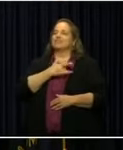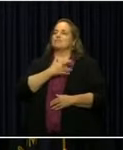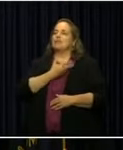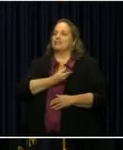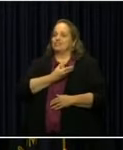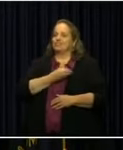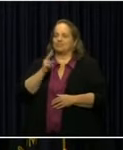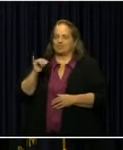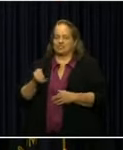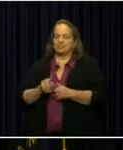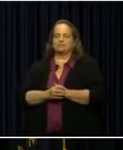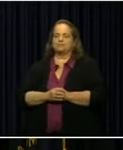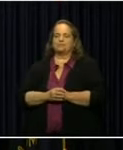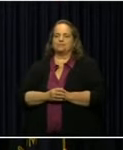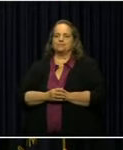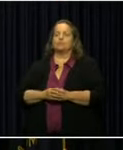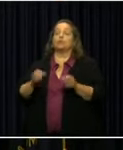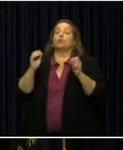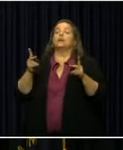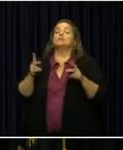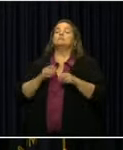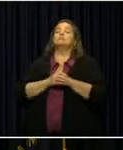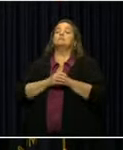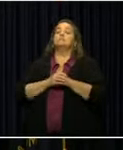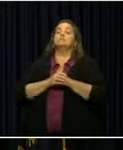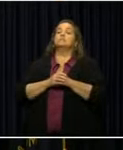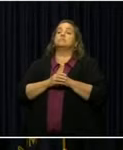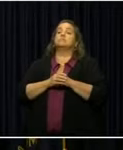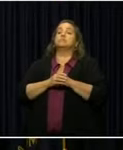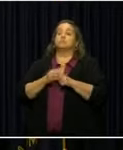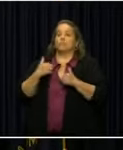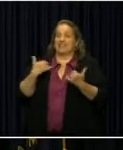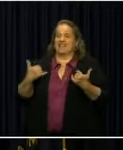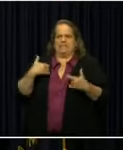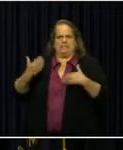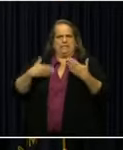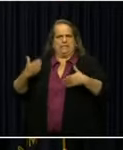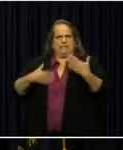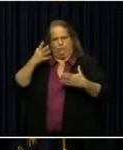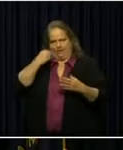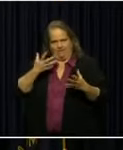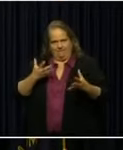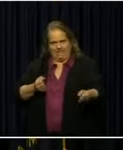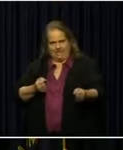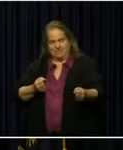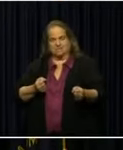BUT HEALTH CARE WORKER, FIRST